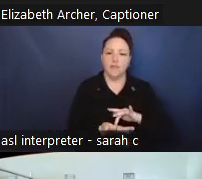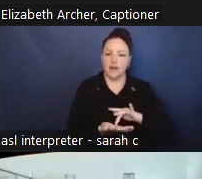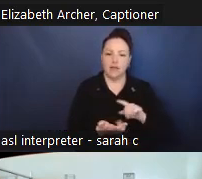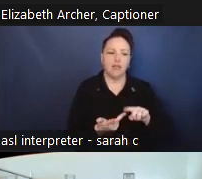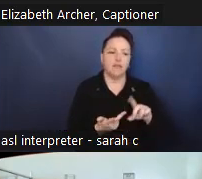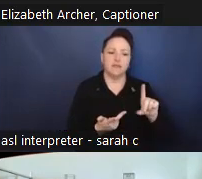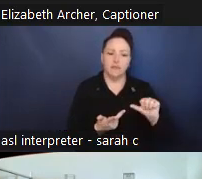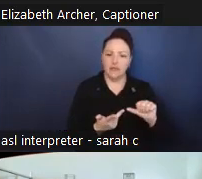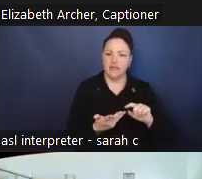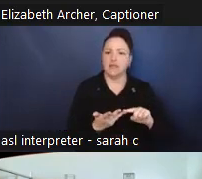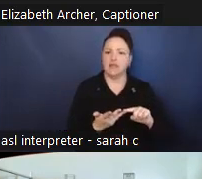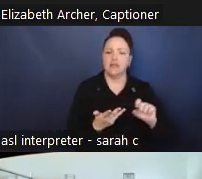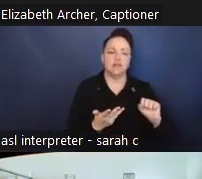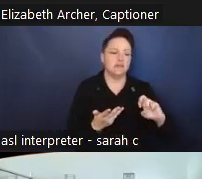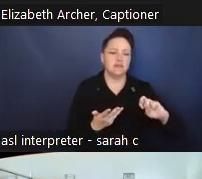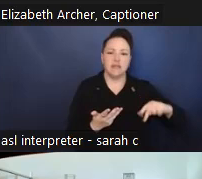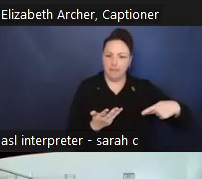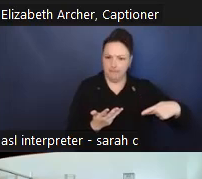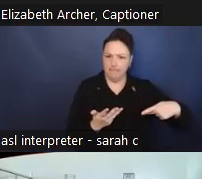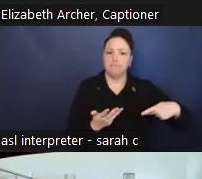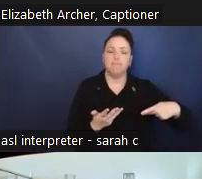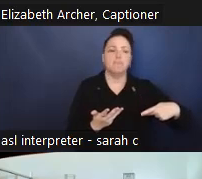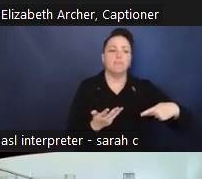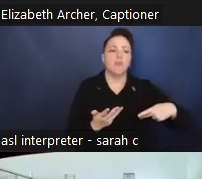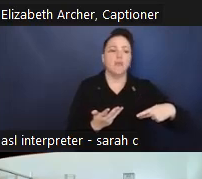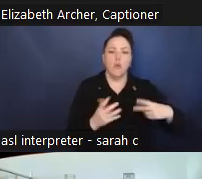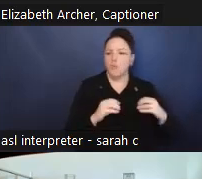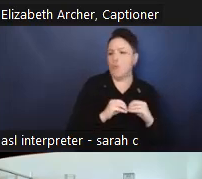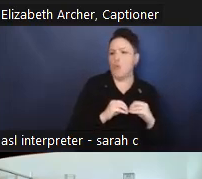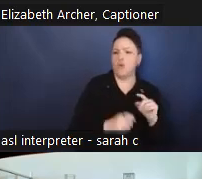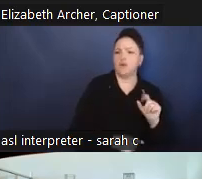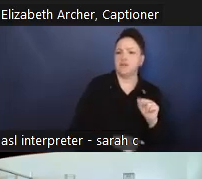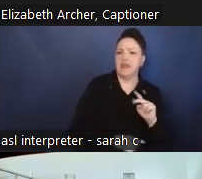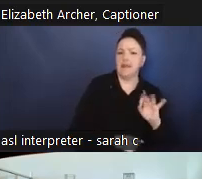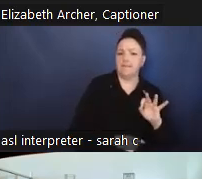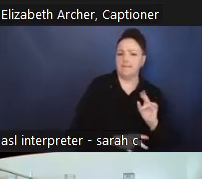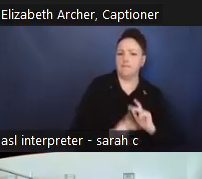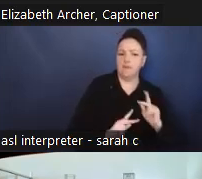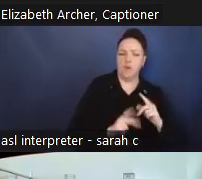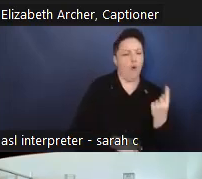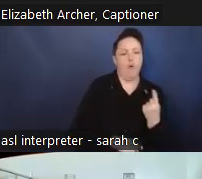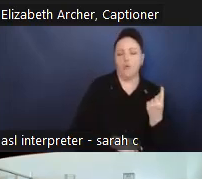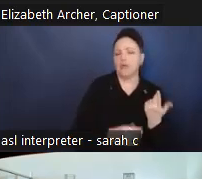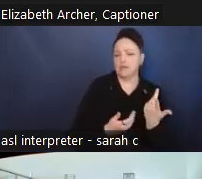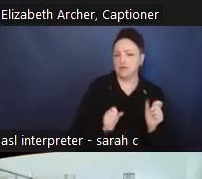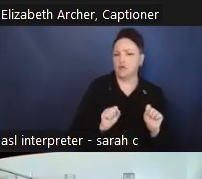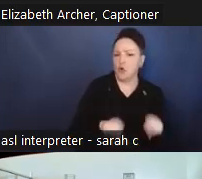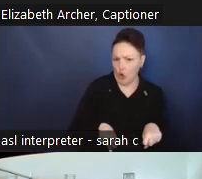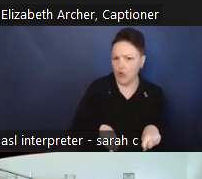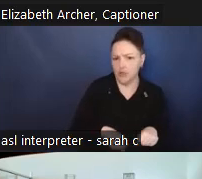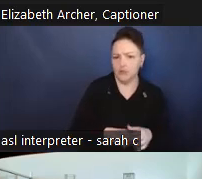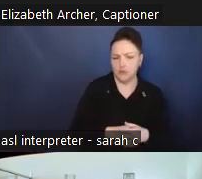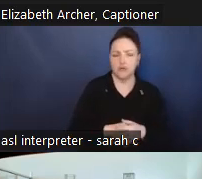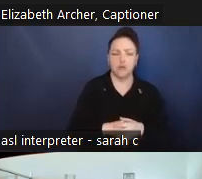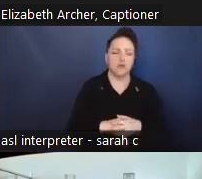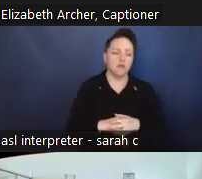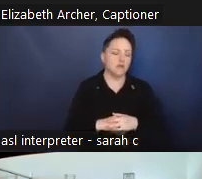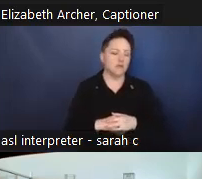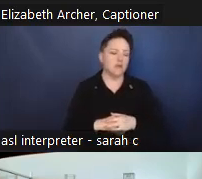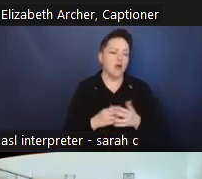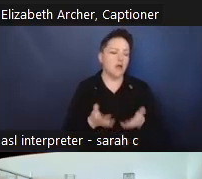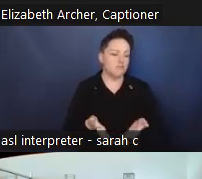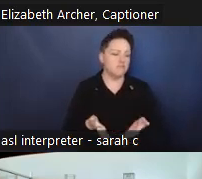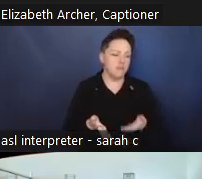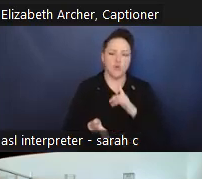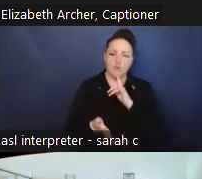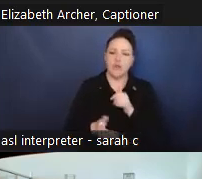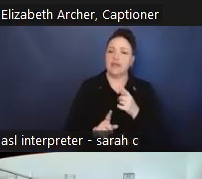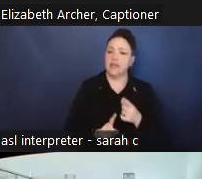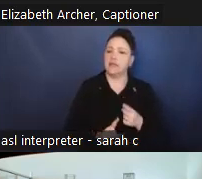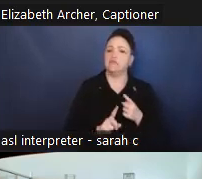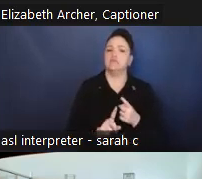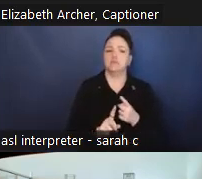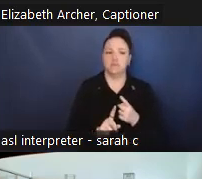use more staff and TANF. But I mean it's we're looking for people who can speak about the one